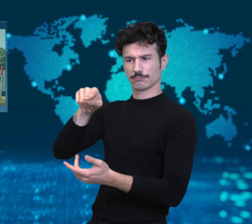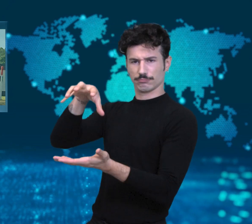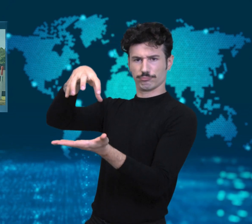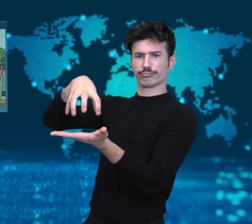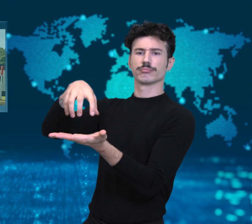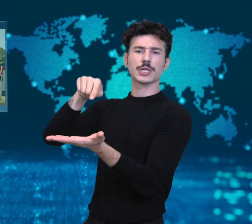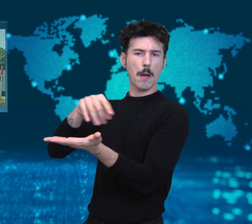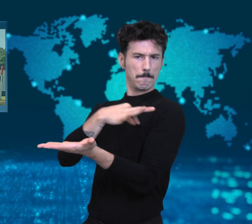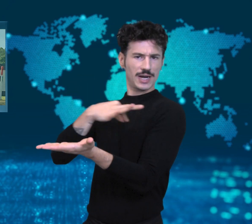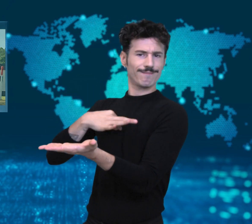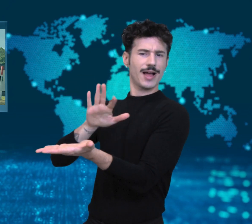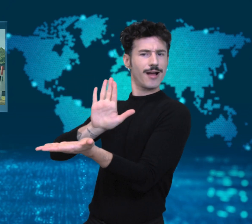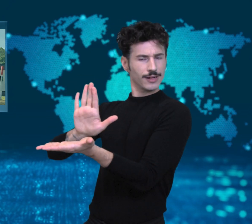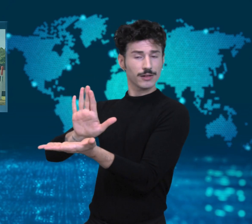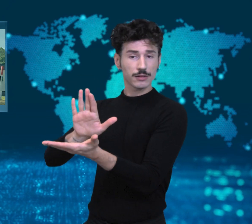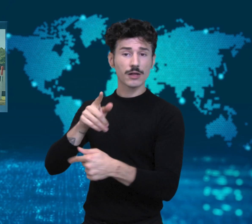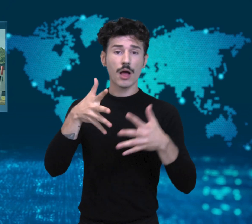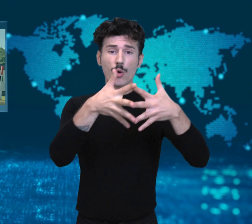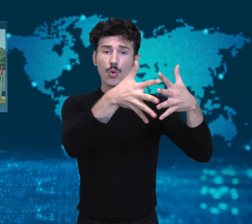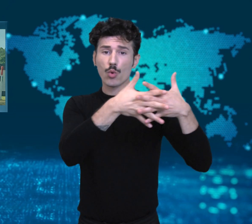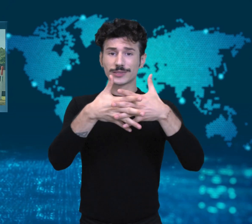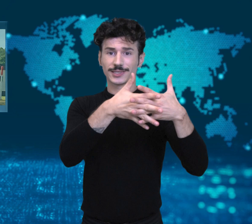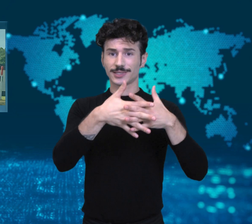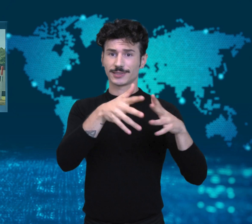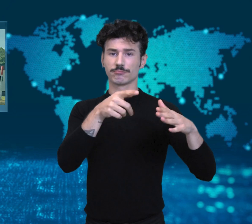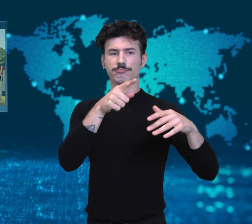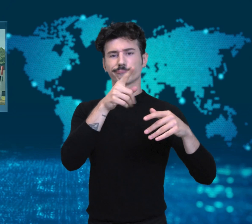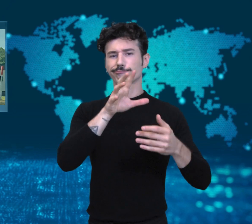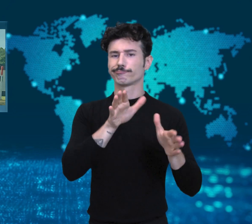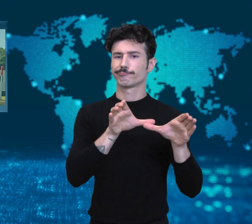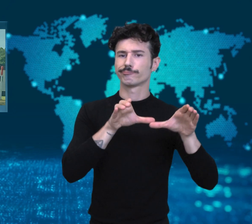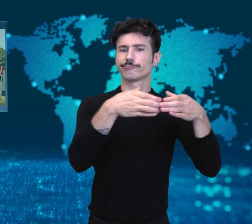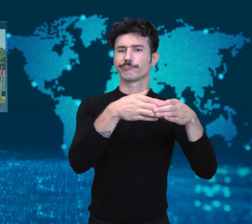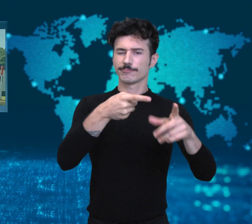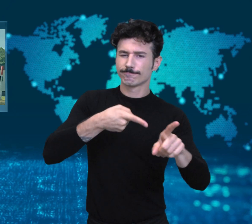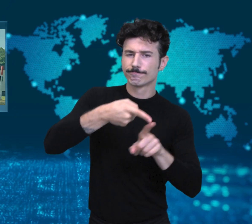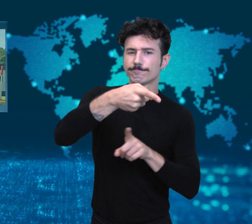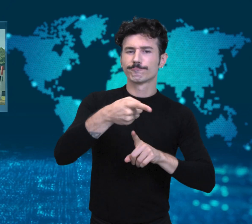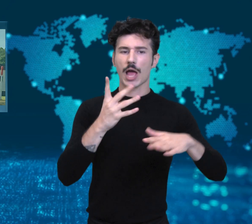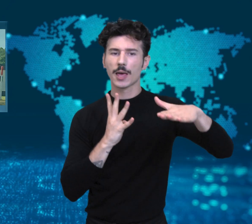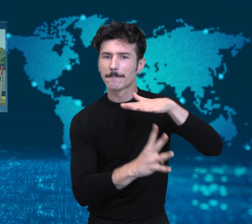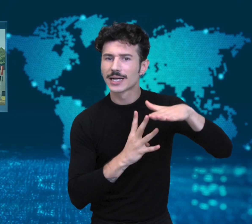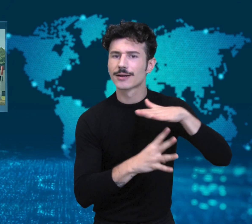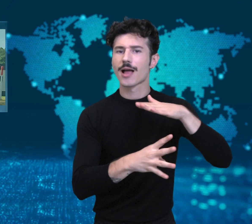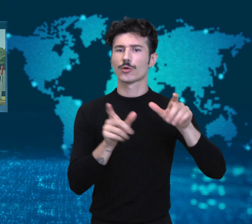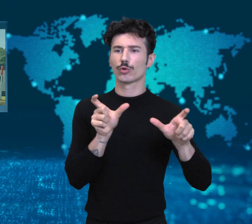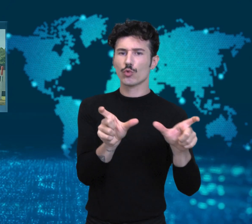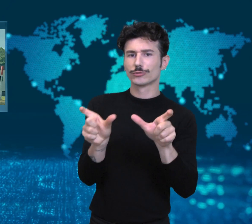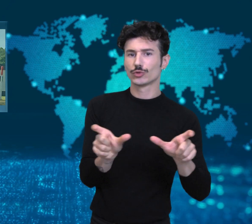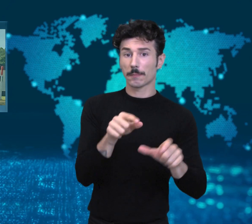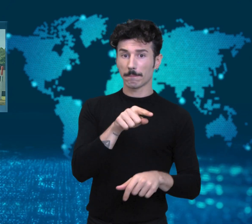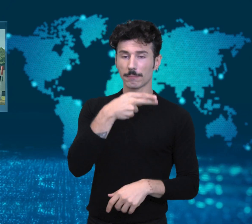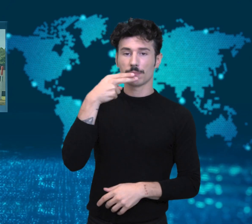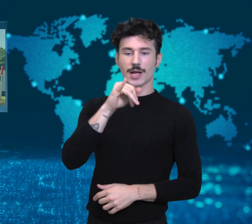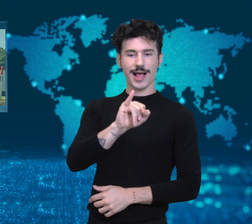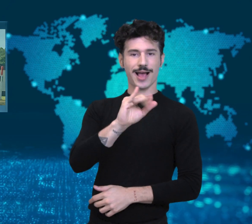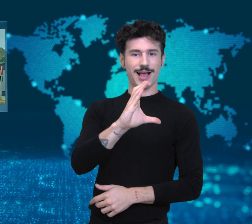is operated by a private corporation on contract with the United States’